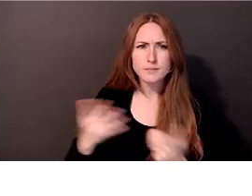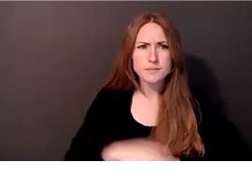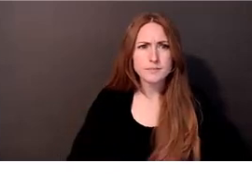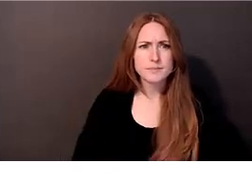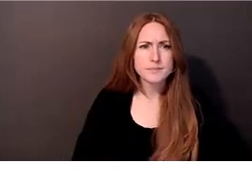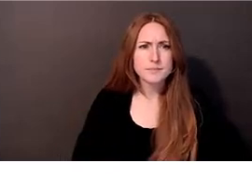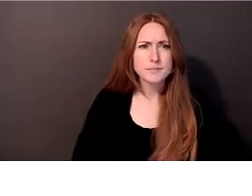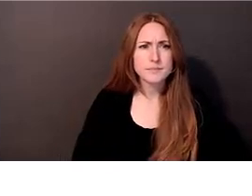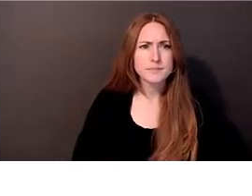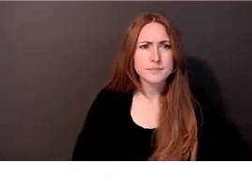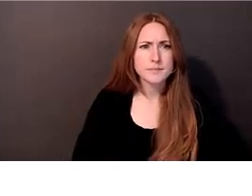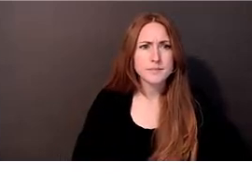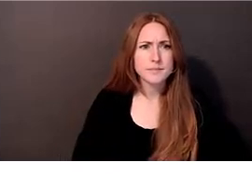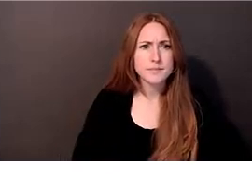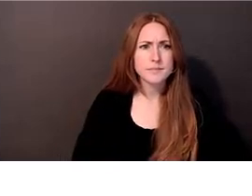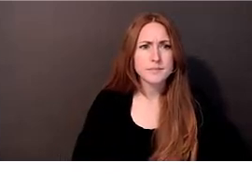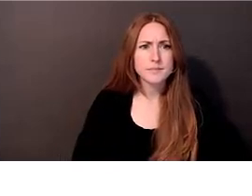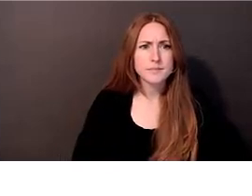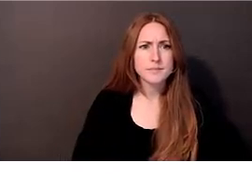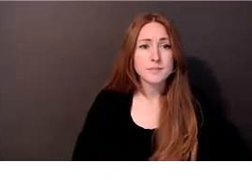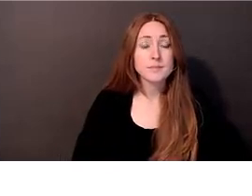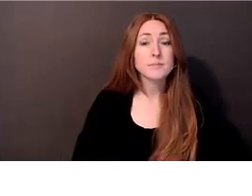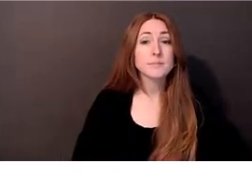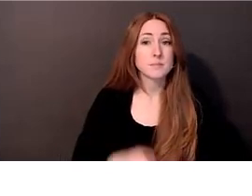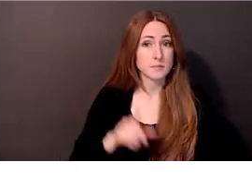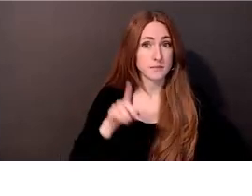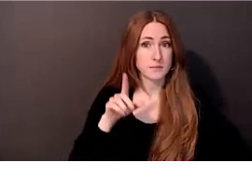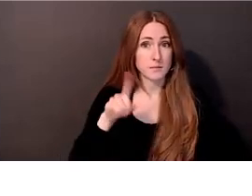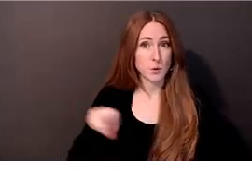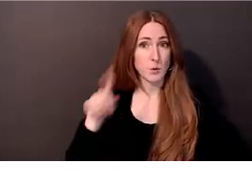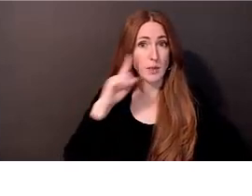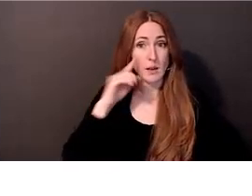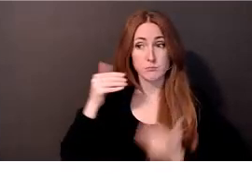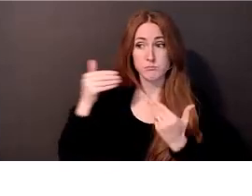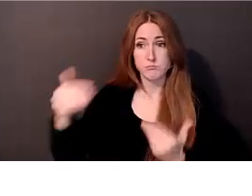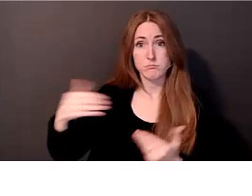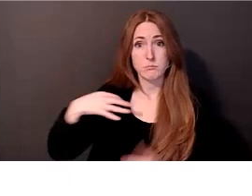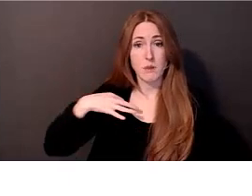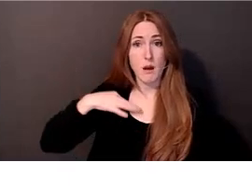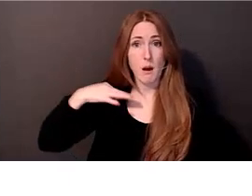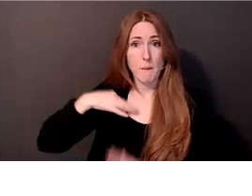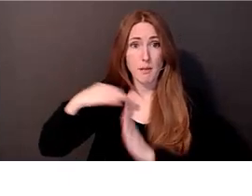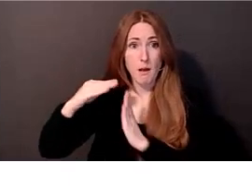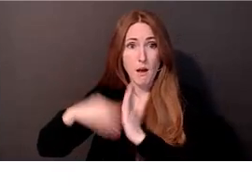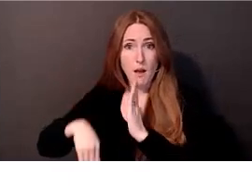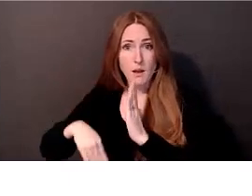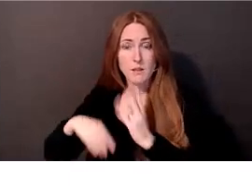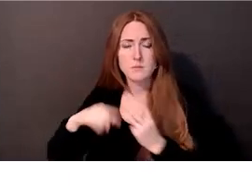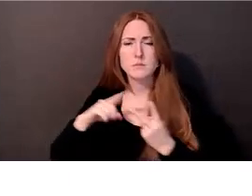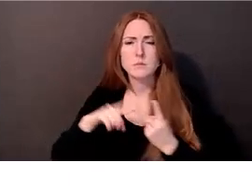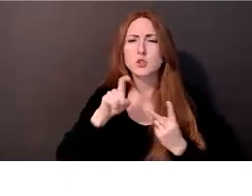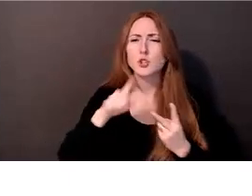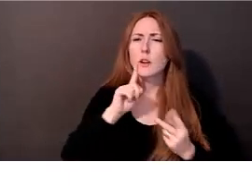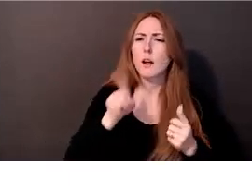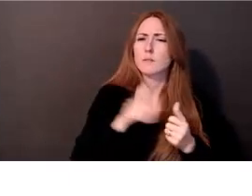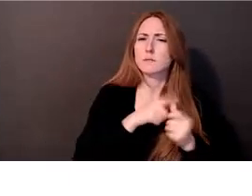So do you think we should apply for this position, talk to my manager, obtain a certificate,